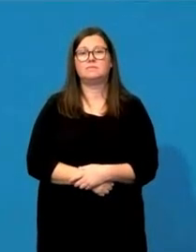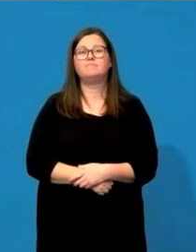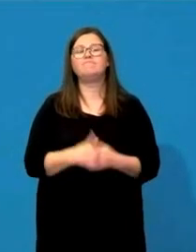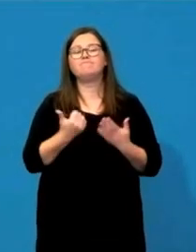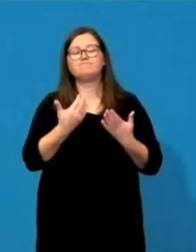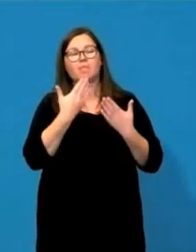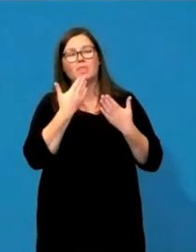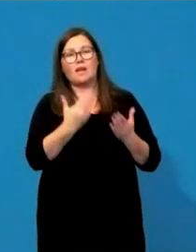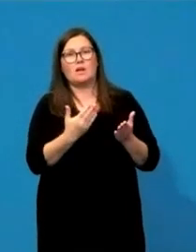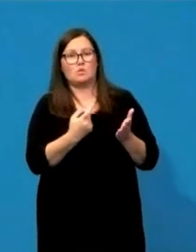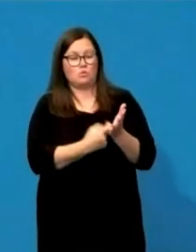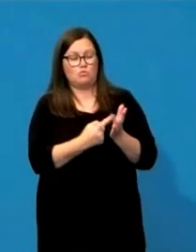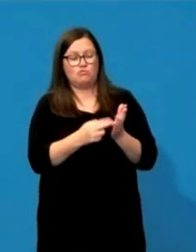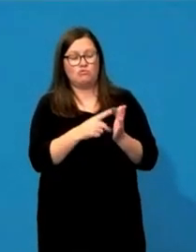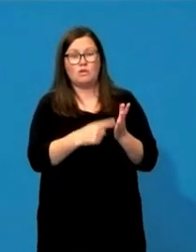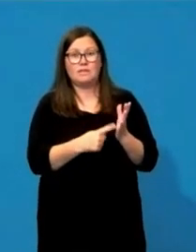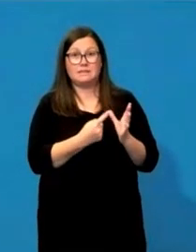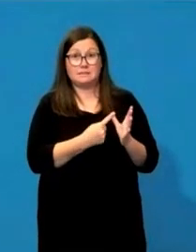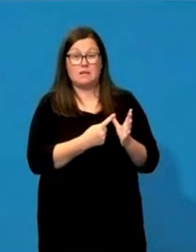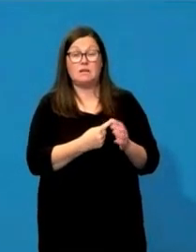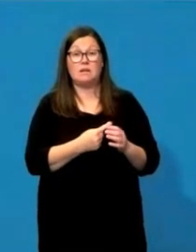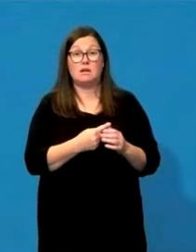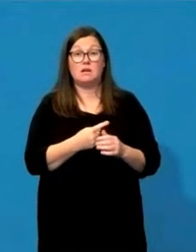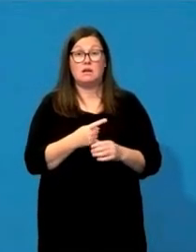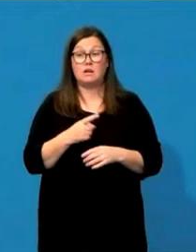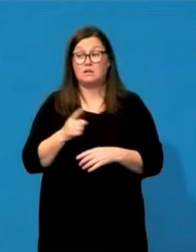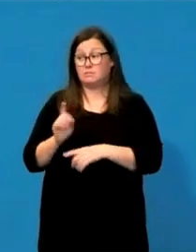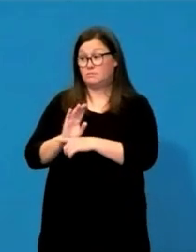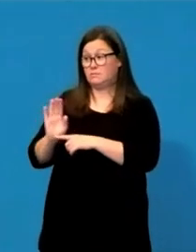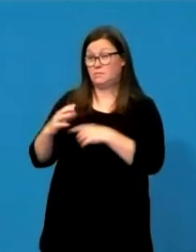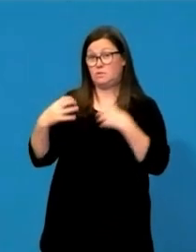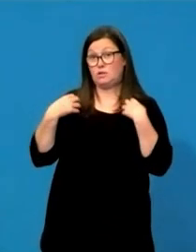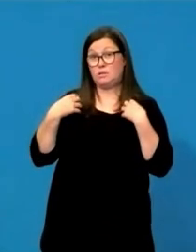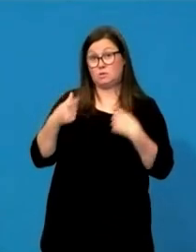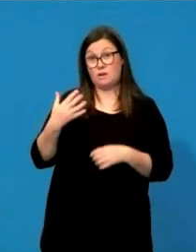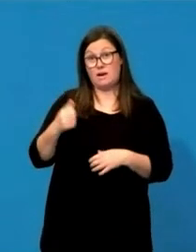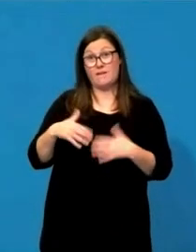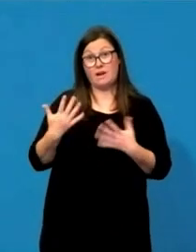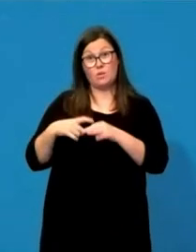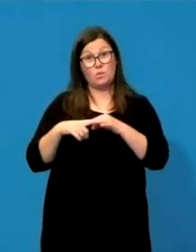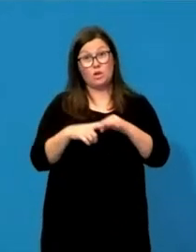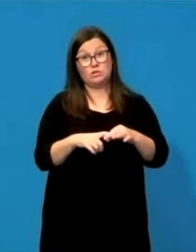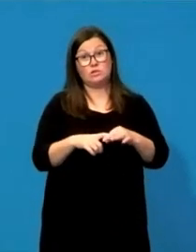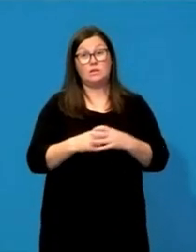Commissioners, did you have any questions for Ronita? Commissioner Mason? No, thank you, Chair.